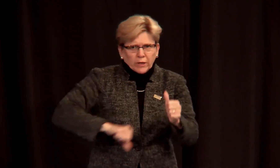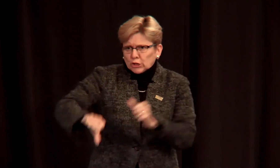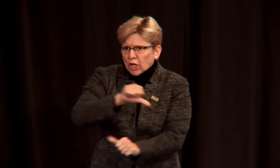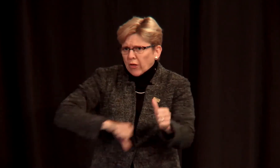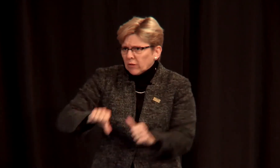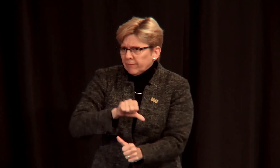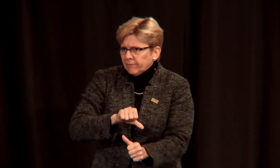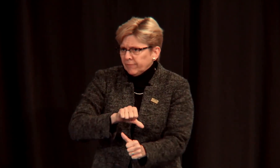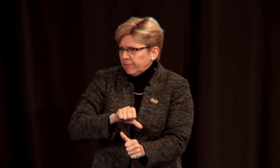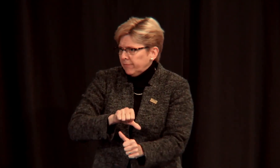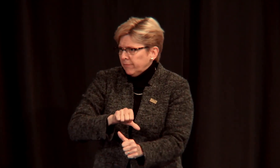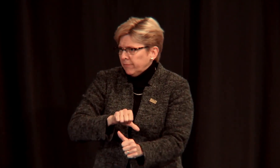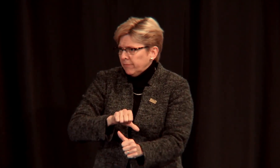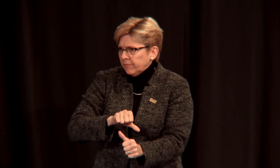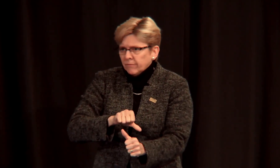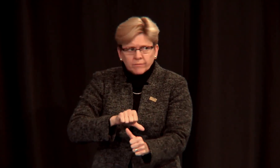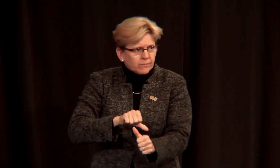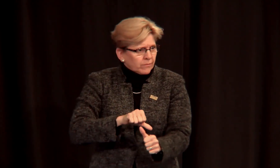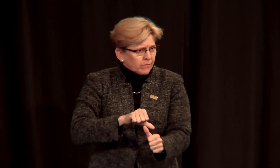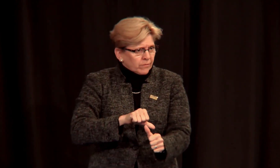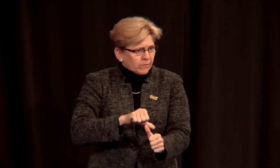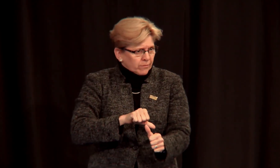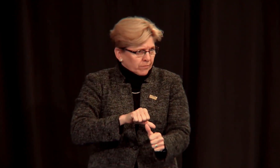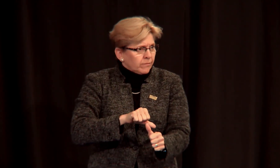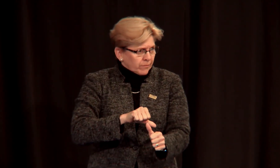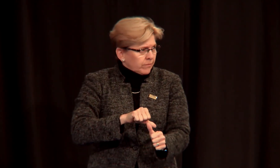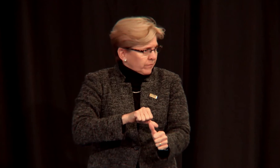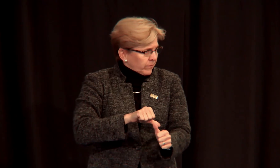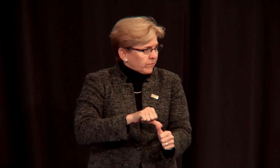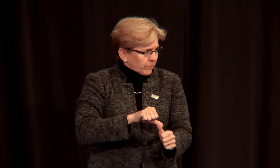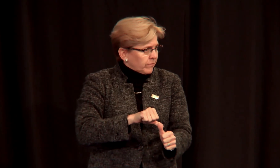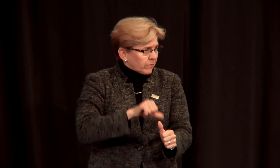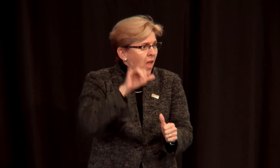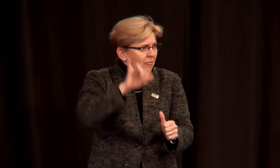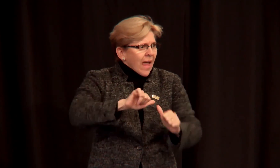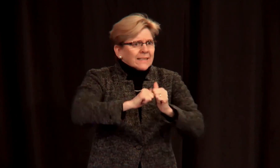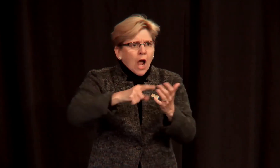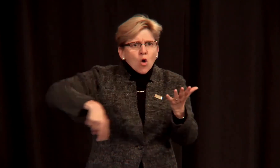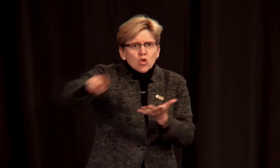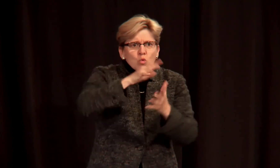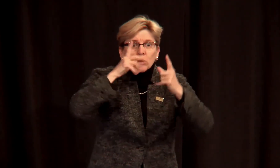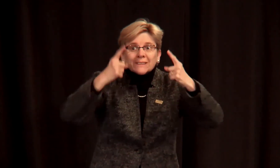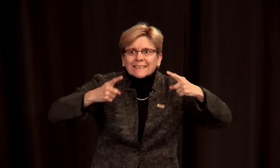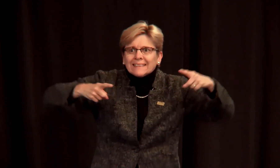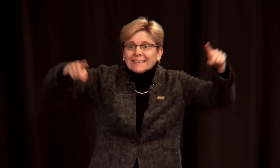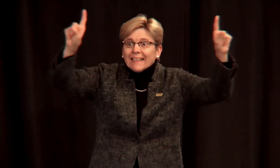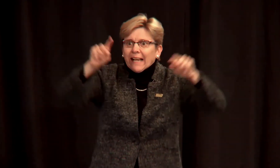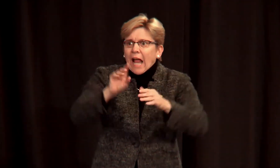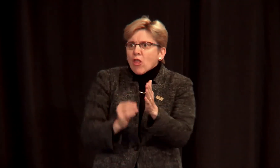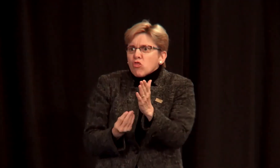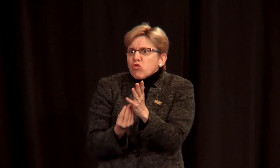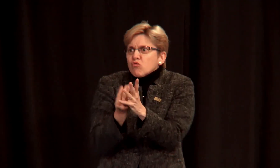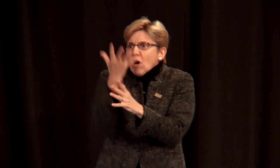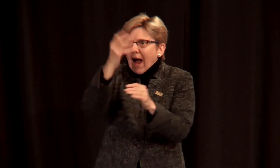love with each other. That is how you will succeed and thrive in your